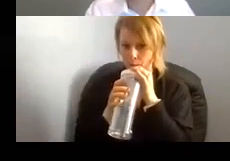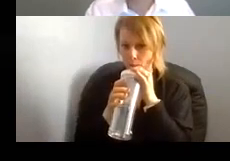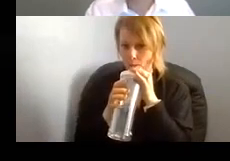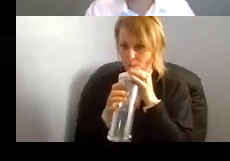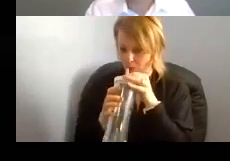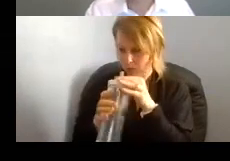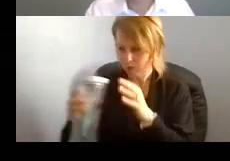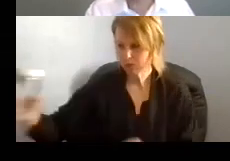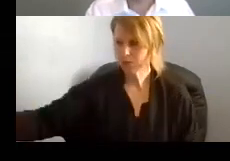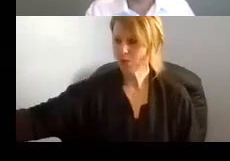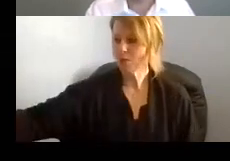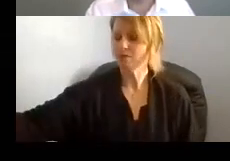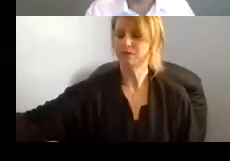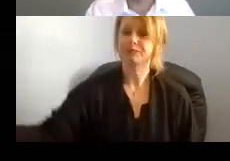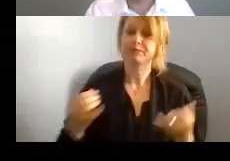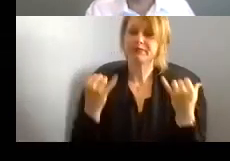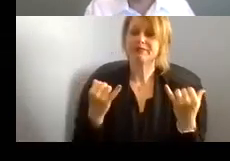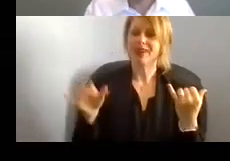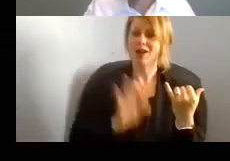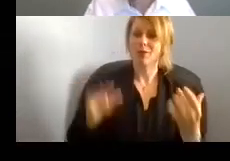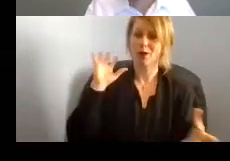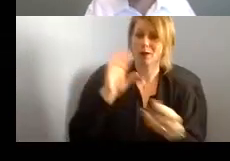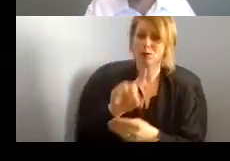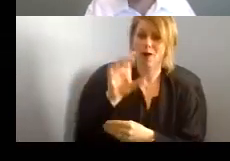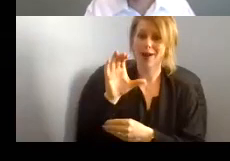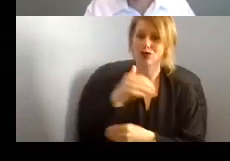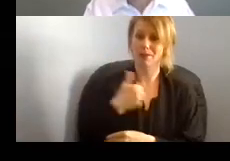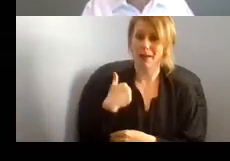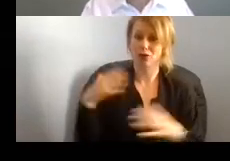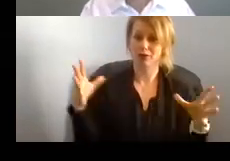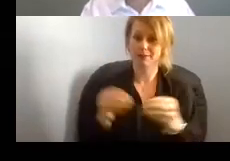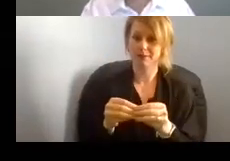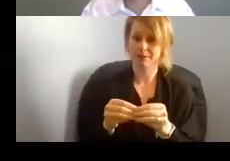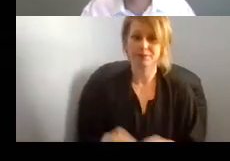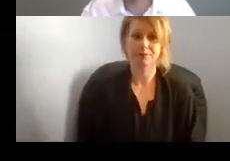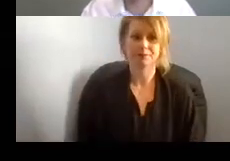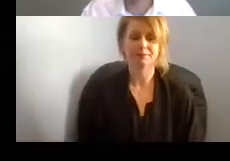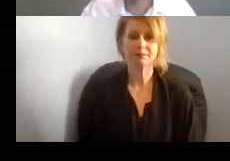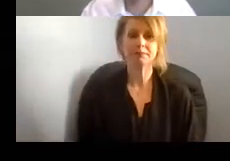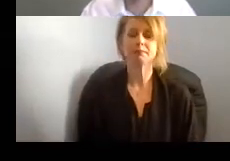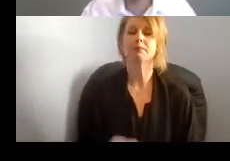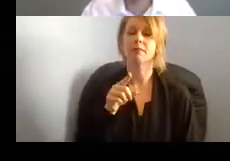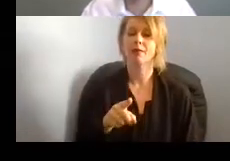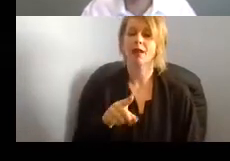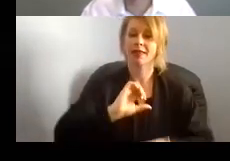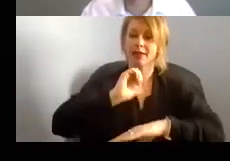organizations in the coalition. The coalition created a free school practitioner-oriented website,